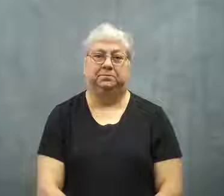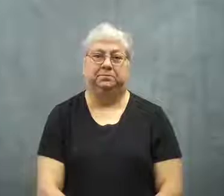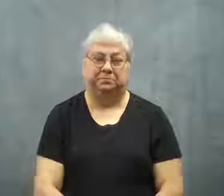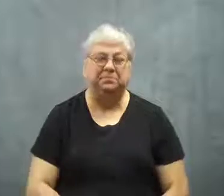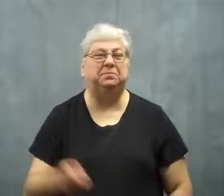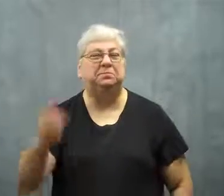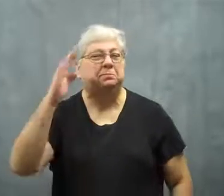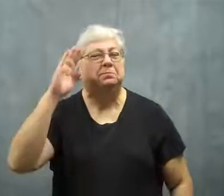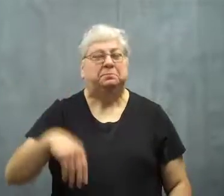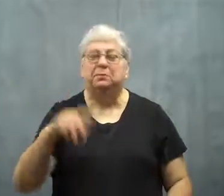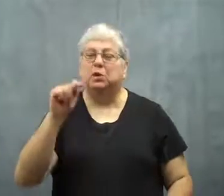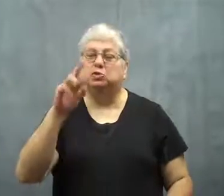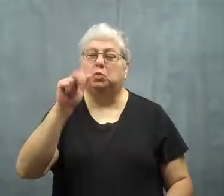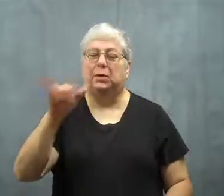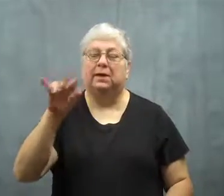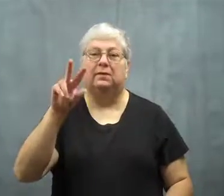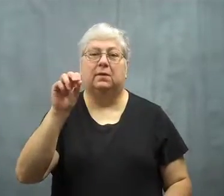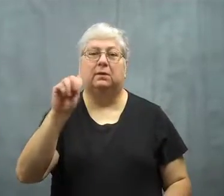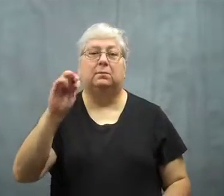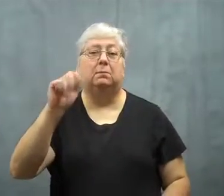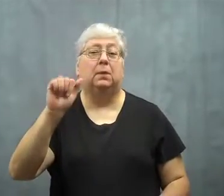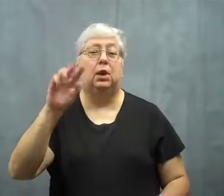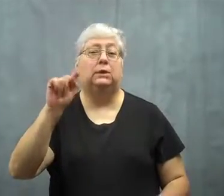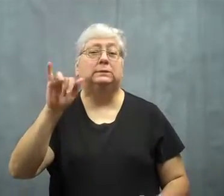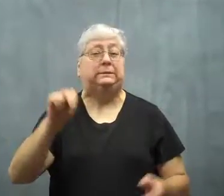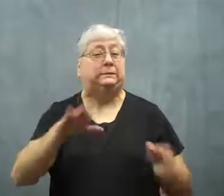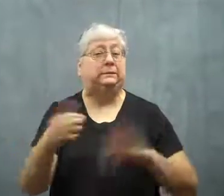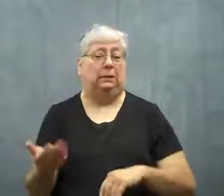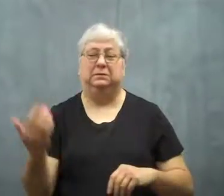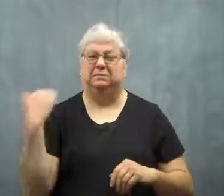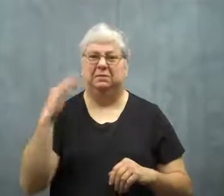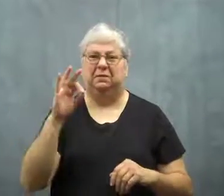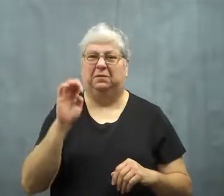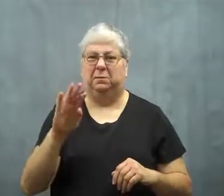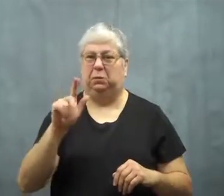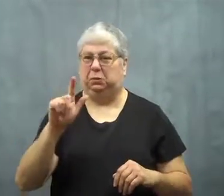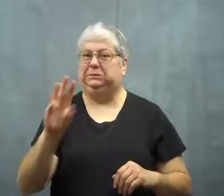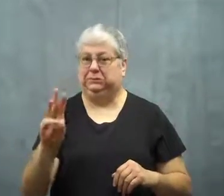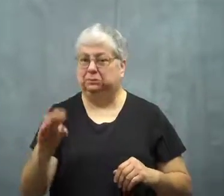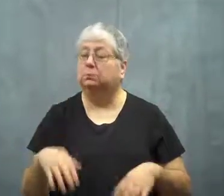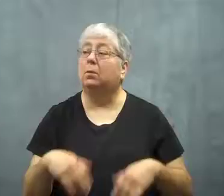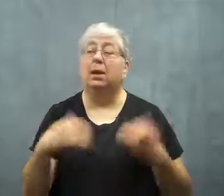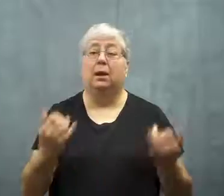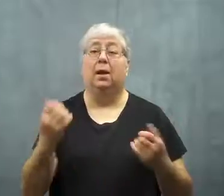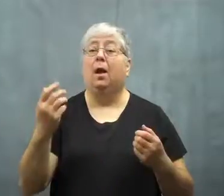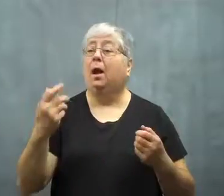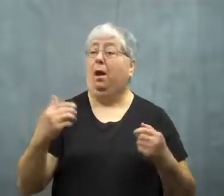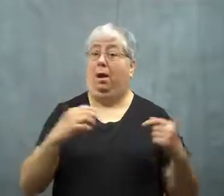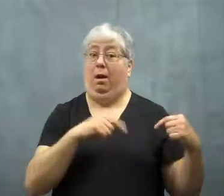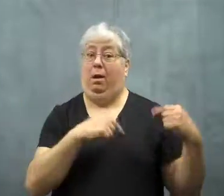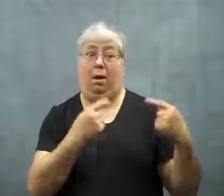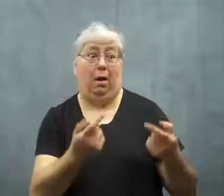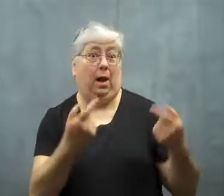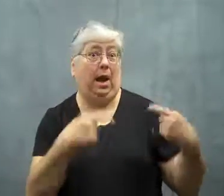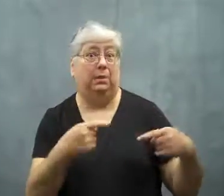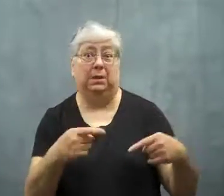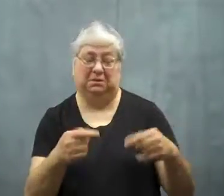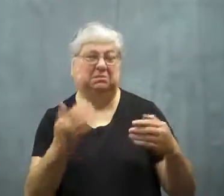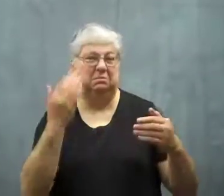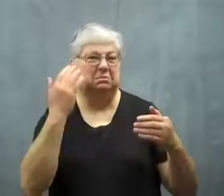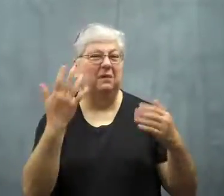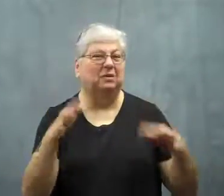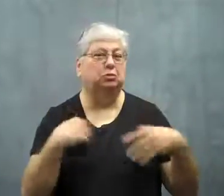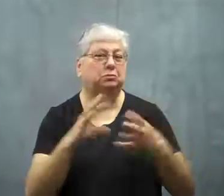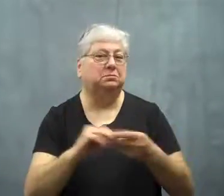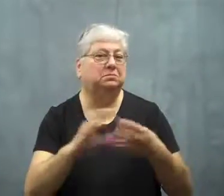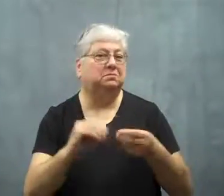Trayvon Martin died on February 26.